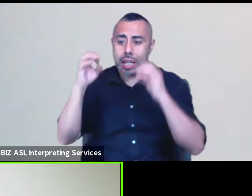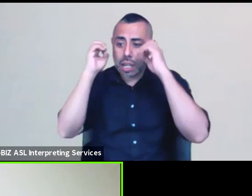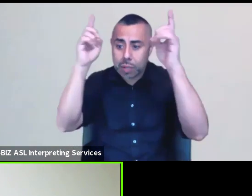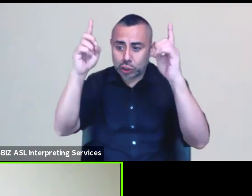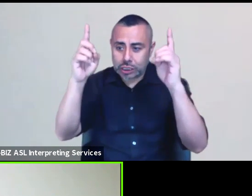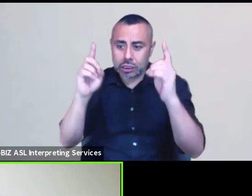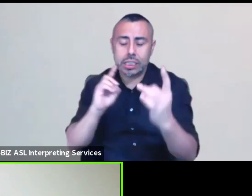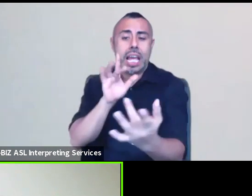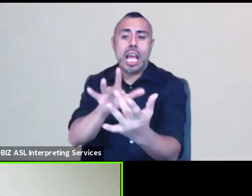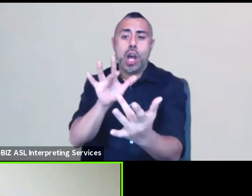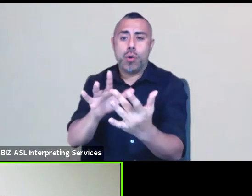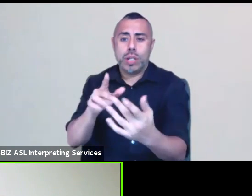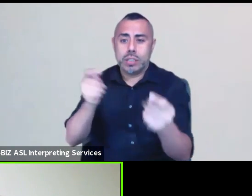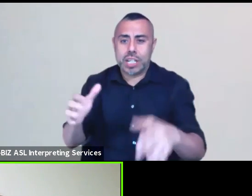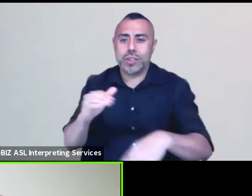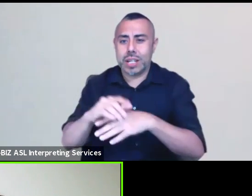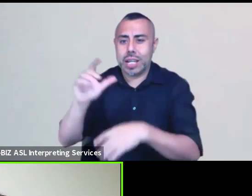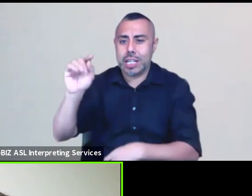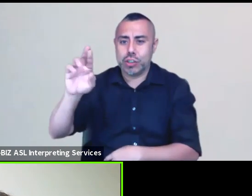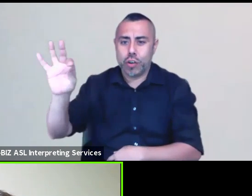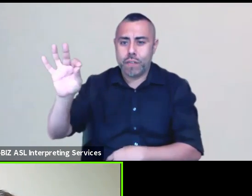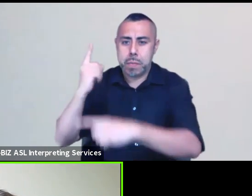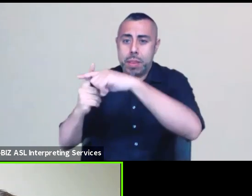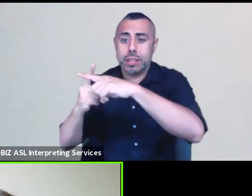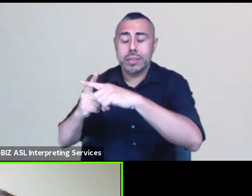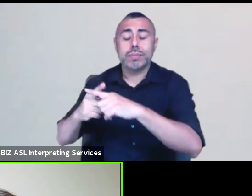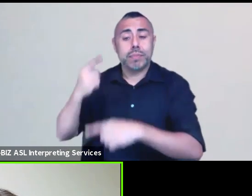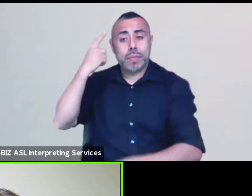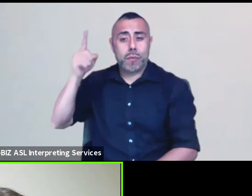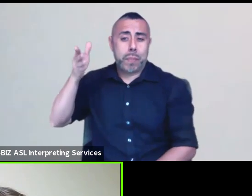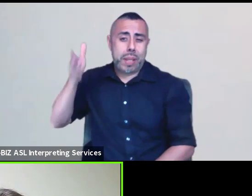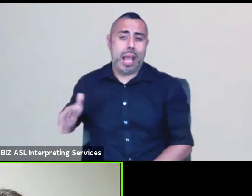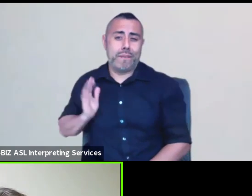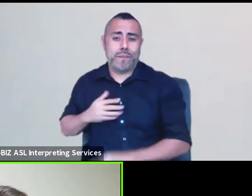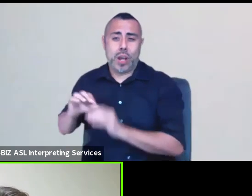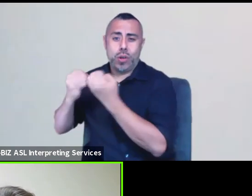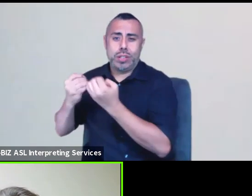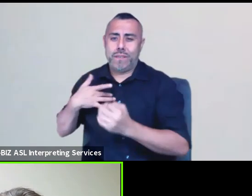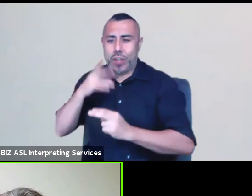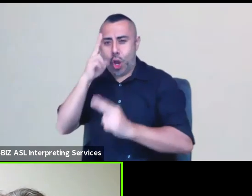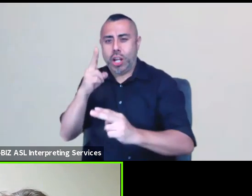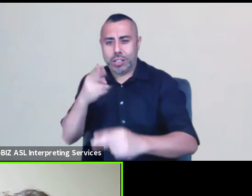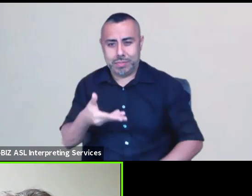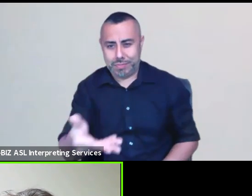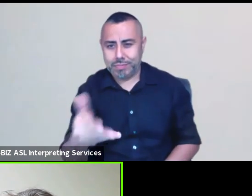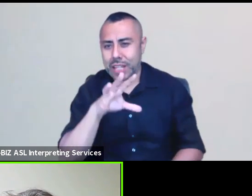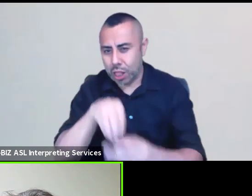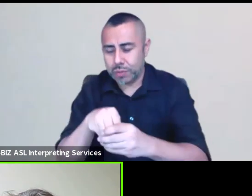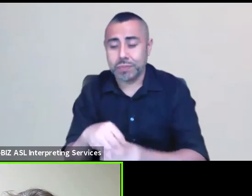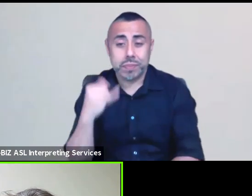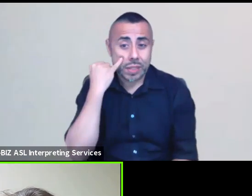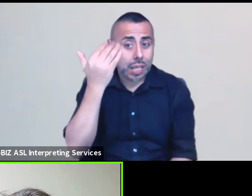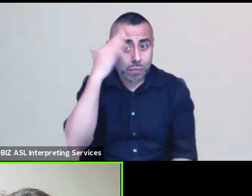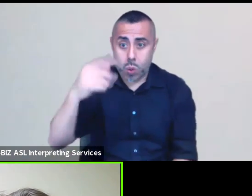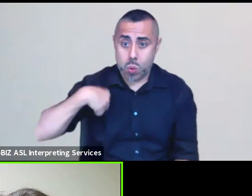On behalf of the organization, I'm honored to be included. For those of you who don't know us, CERF+, The Artist's Safety Net,